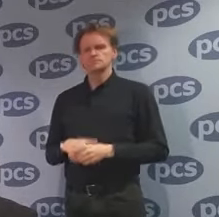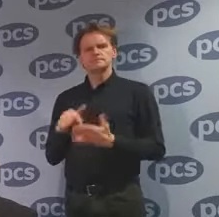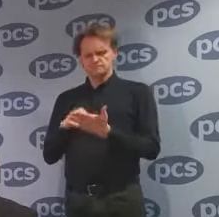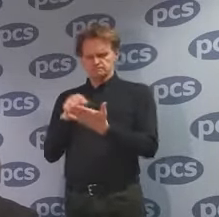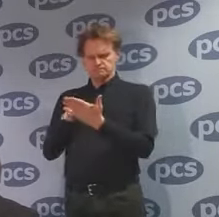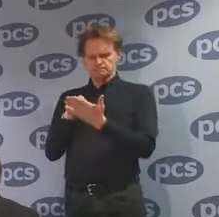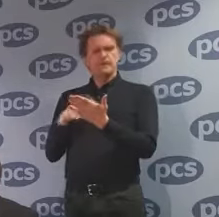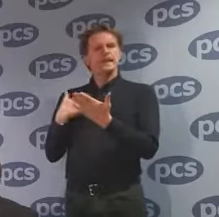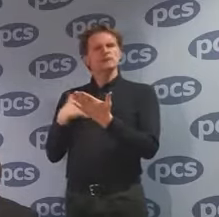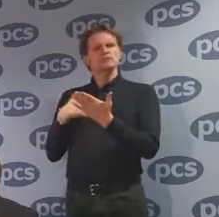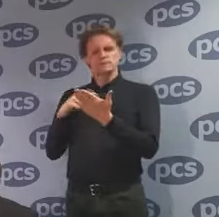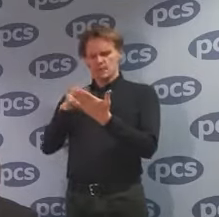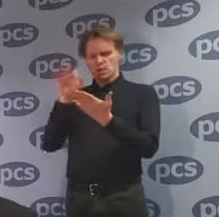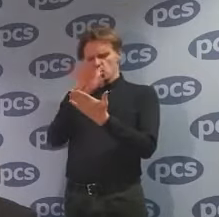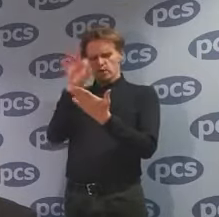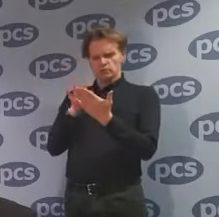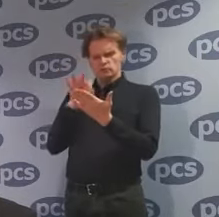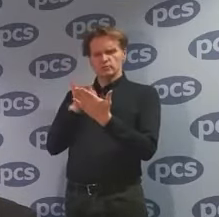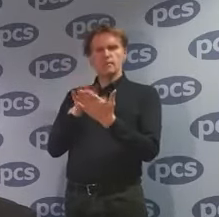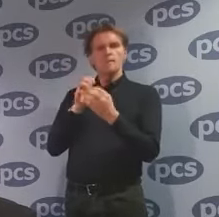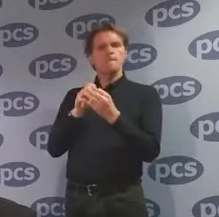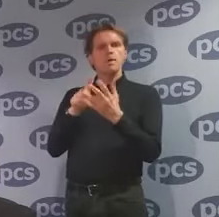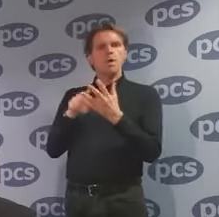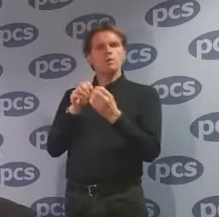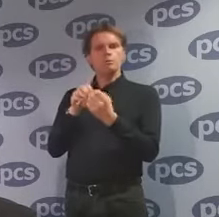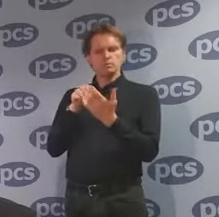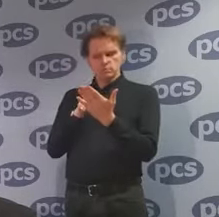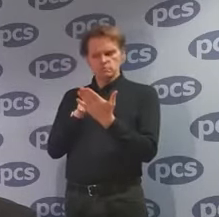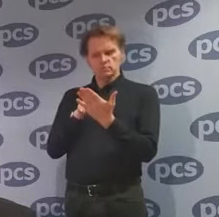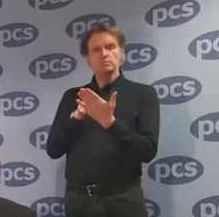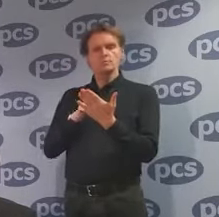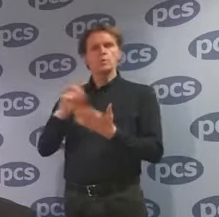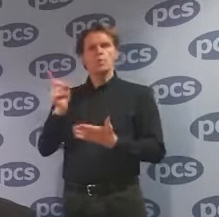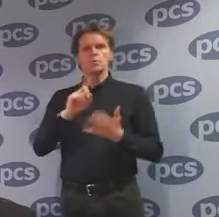light of the revelations contained in the Paradise Papers what does this say